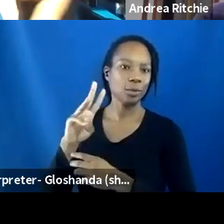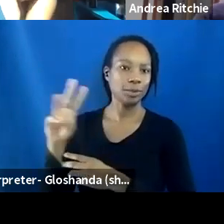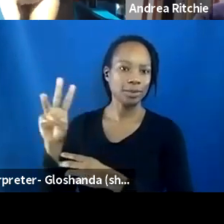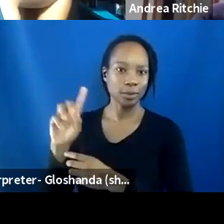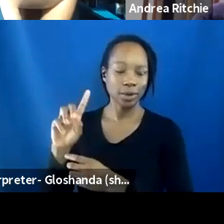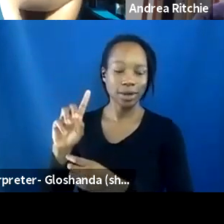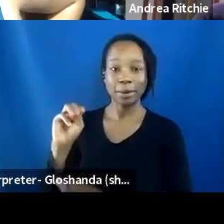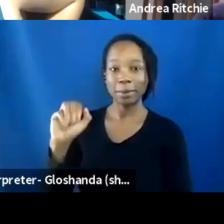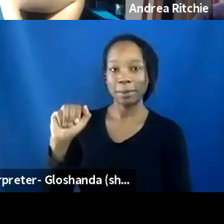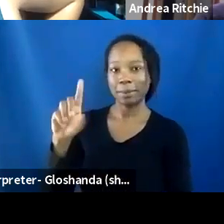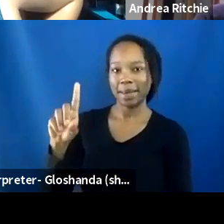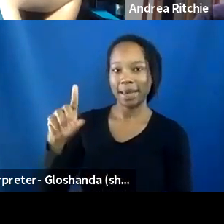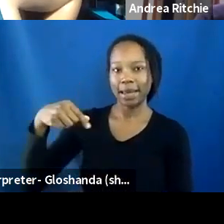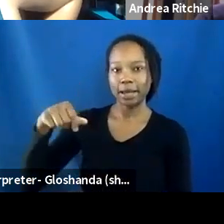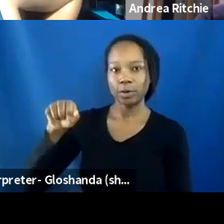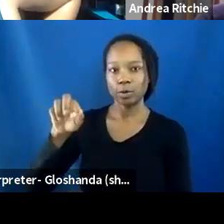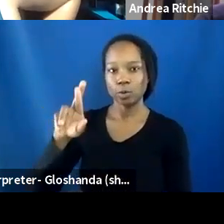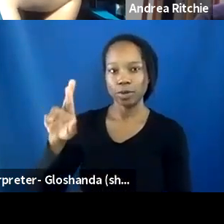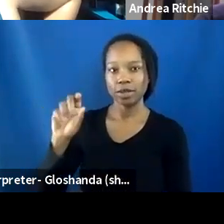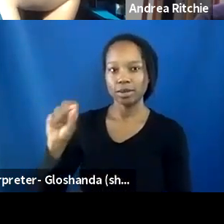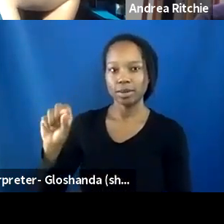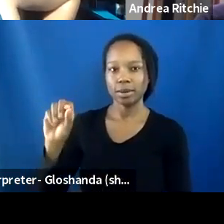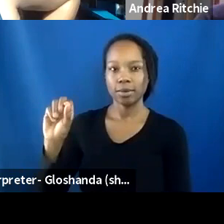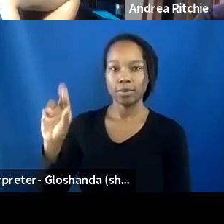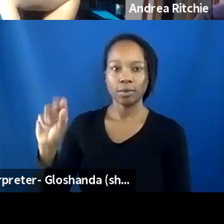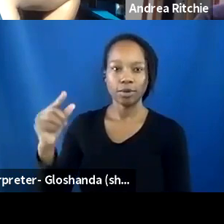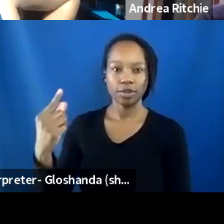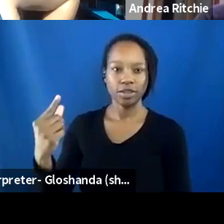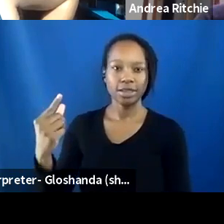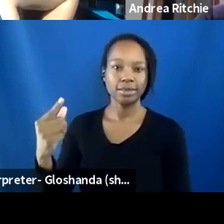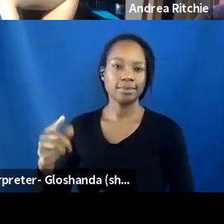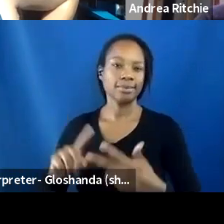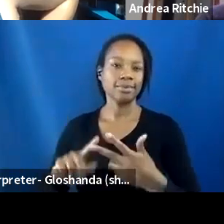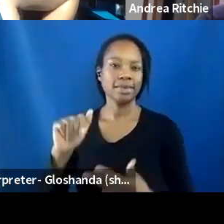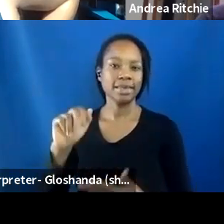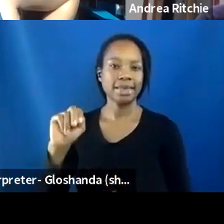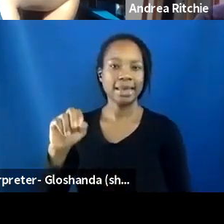Finally, Andrea J. Ritchie, A-N-D-R-E-A J R-I-T-C-H-I-E,